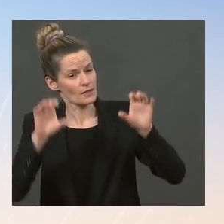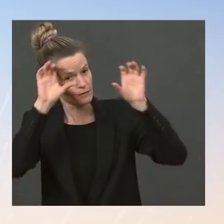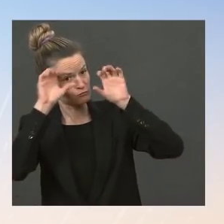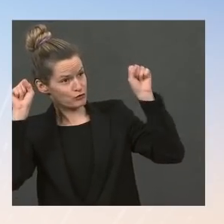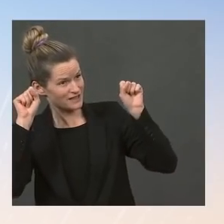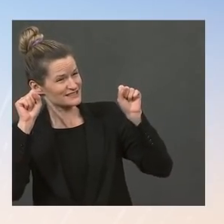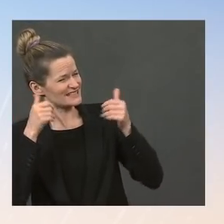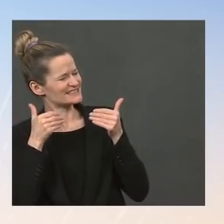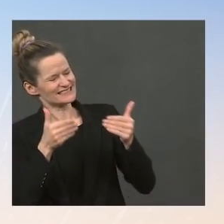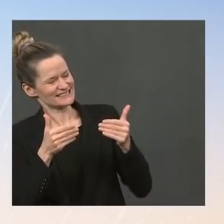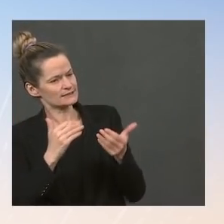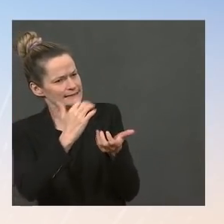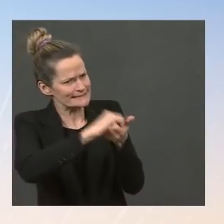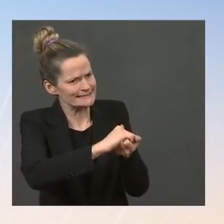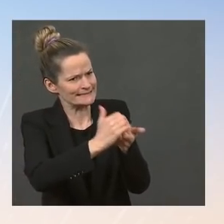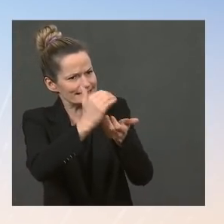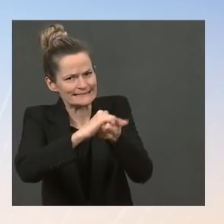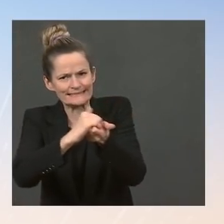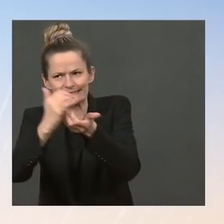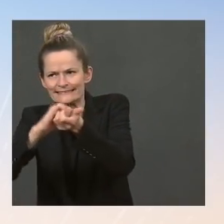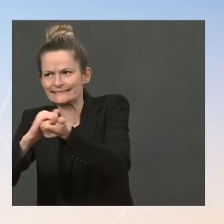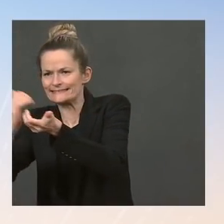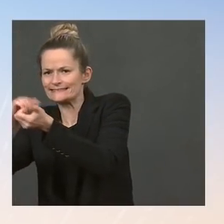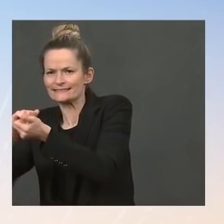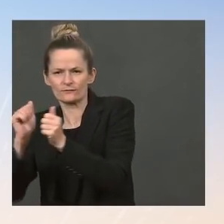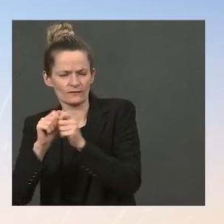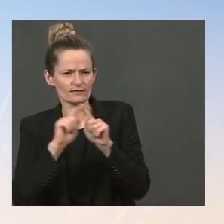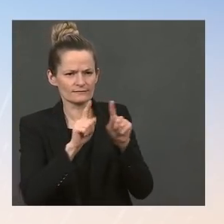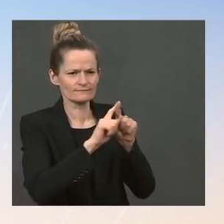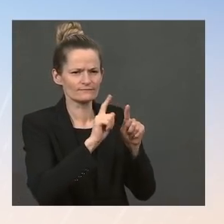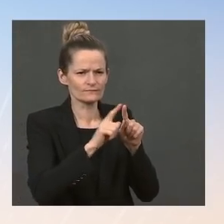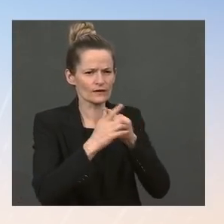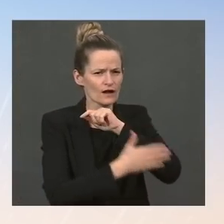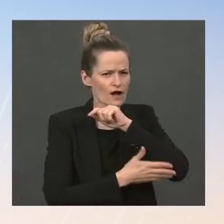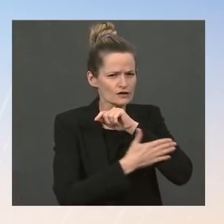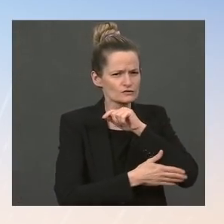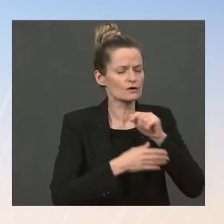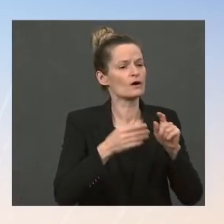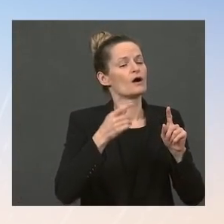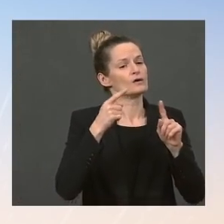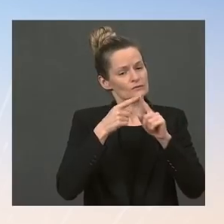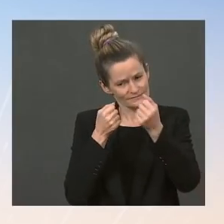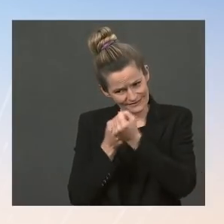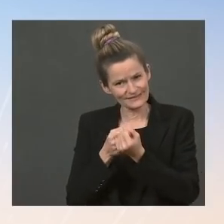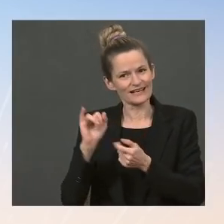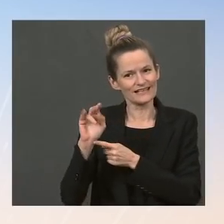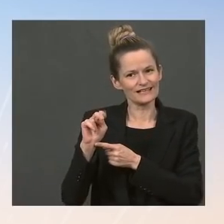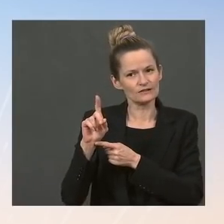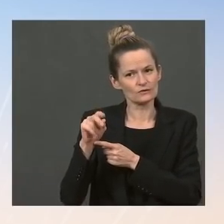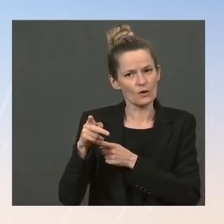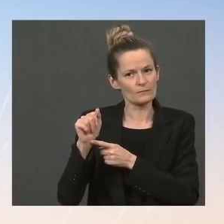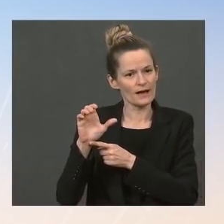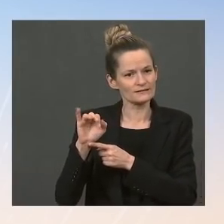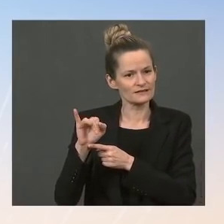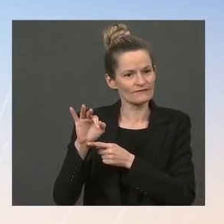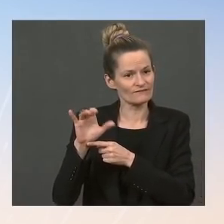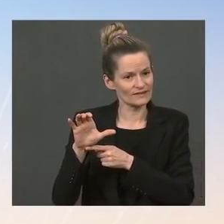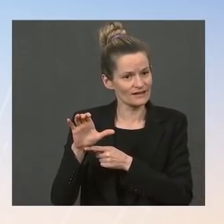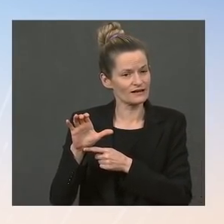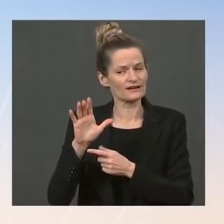in the Indo-Pacific -- to address big issues, whether it's technology or cyber or even climate. And that's what he feels the United States